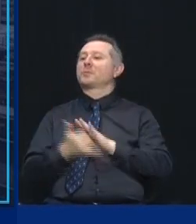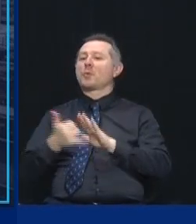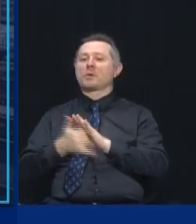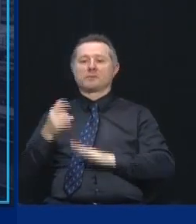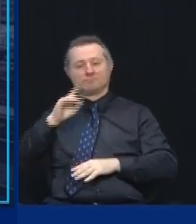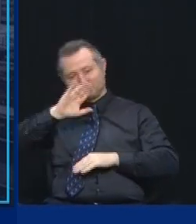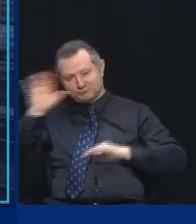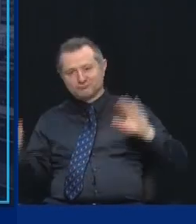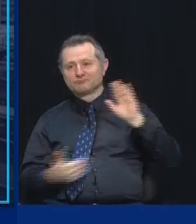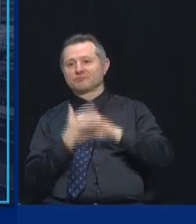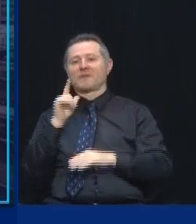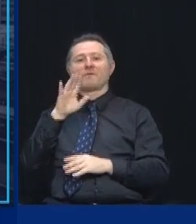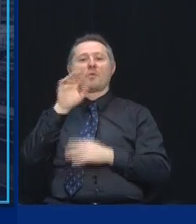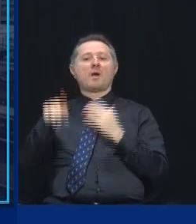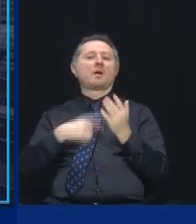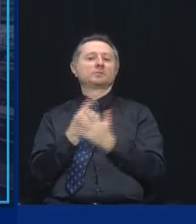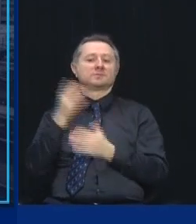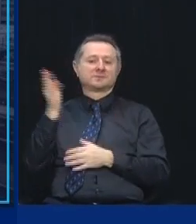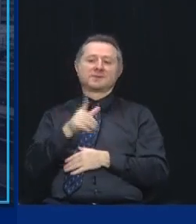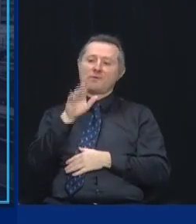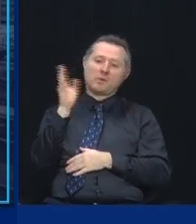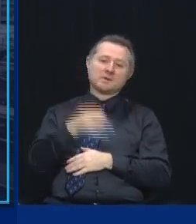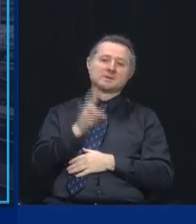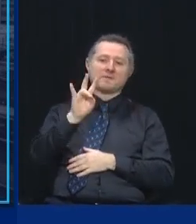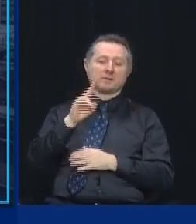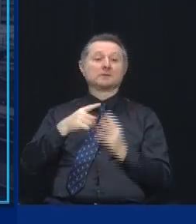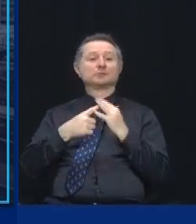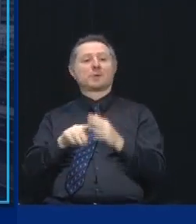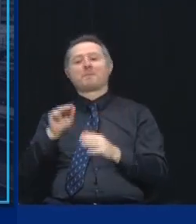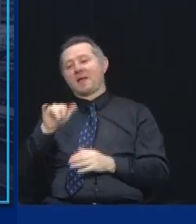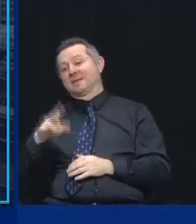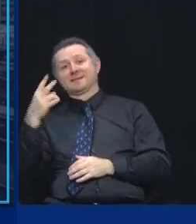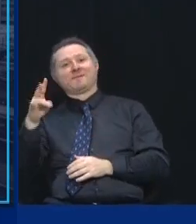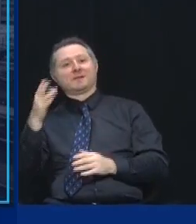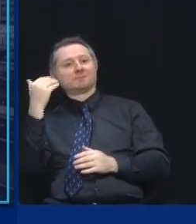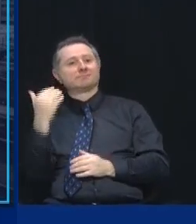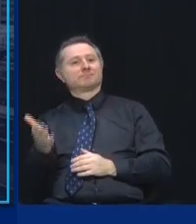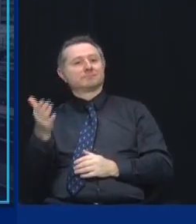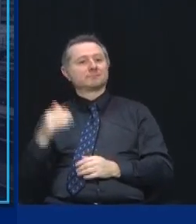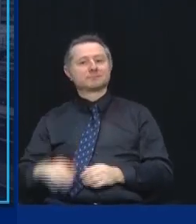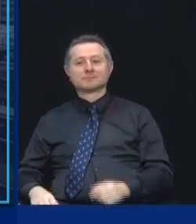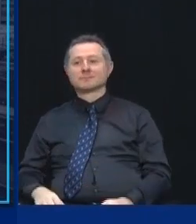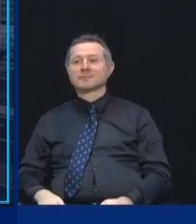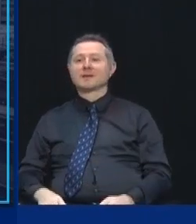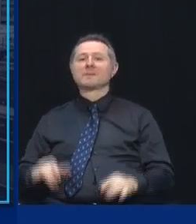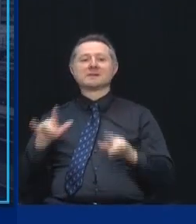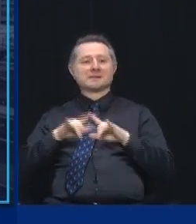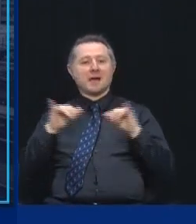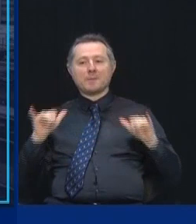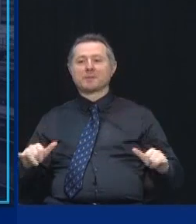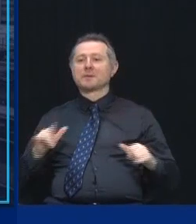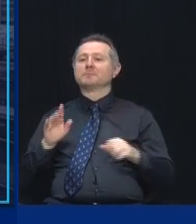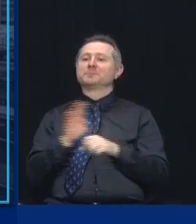00 IN THE MORNING AGAIN. SO THE MTA WILL RESUME THEIR